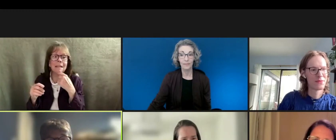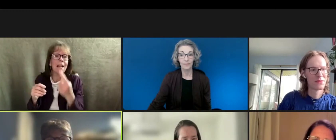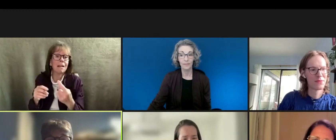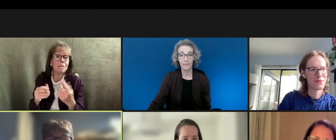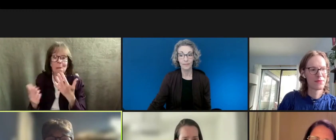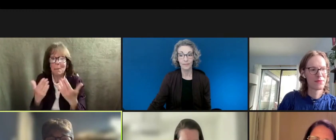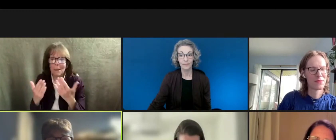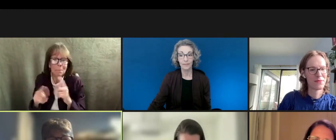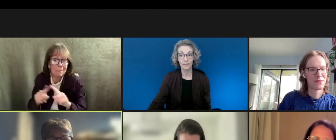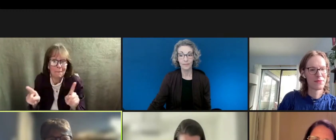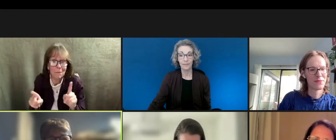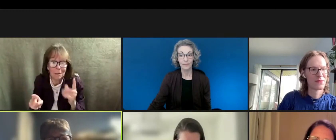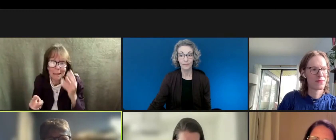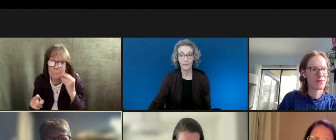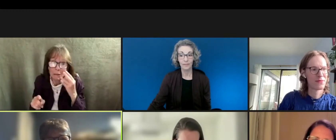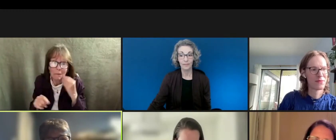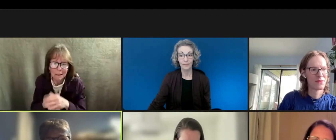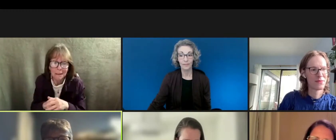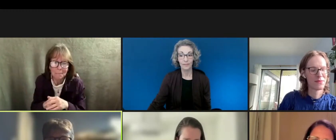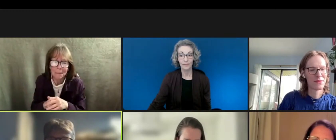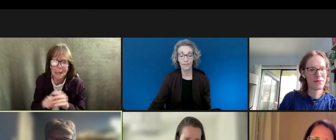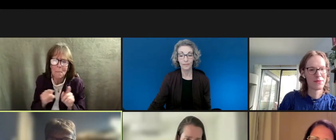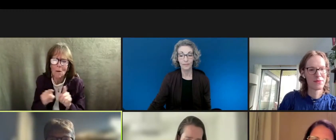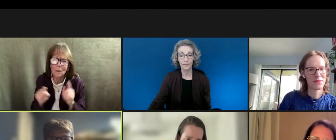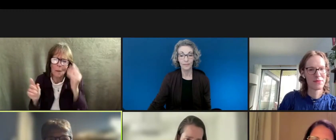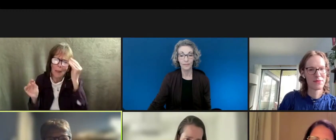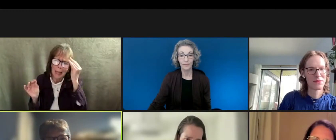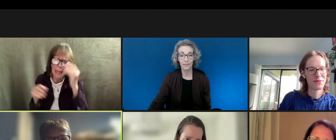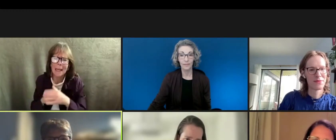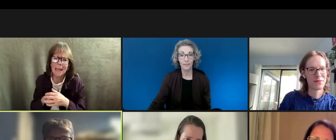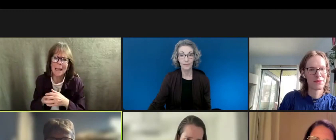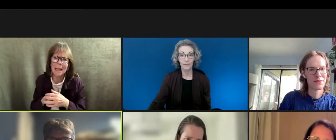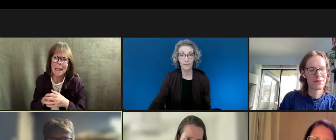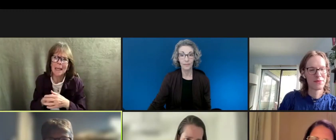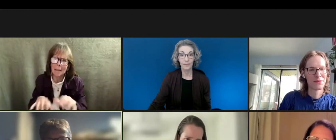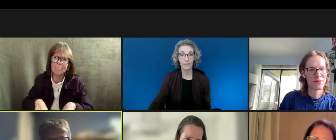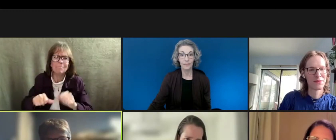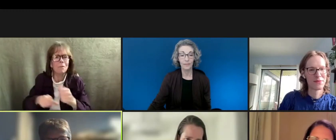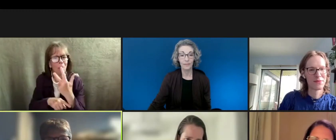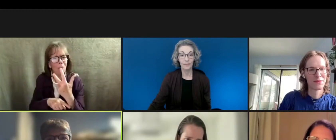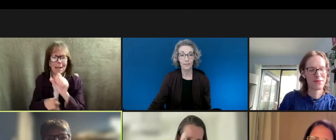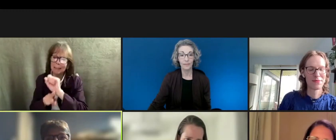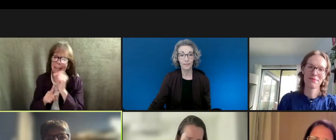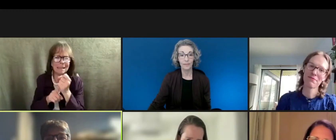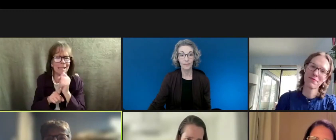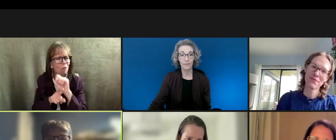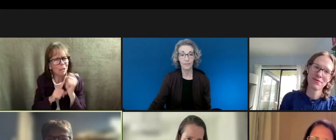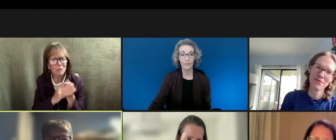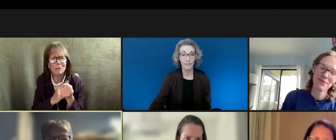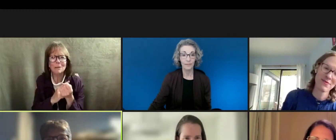And also sort of reflecting on, we did three scenarios. We sort of, the two of them, we acted again and